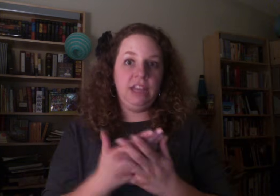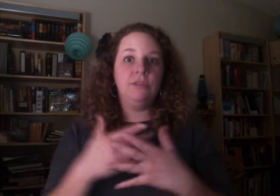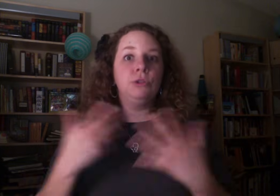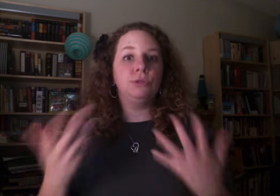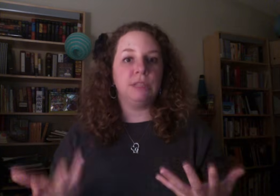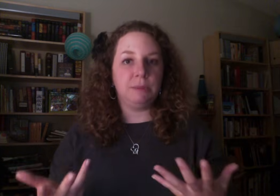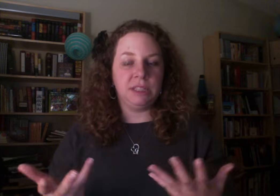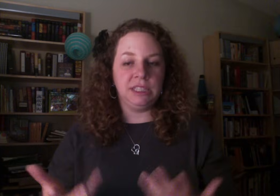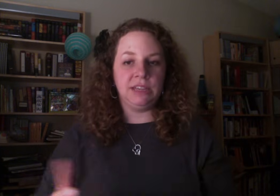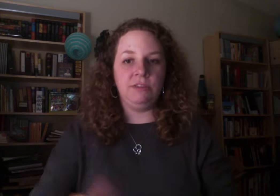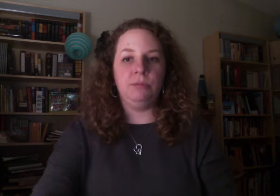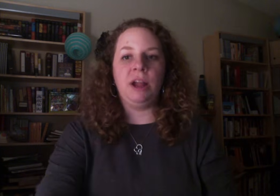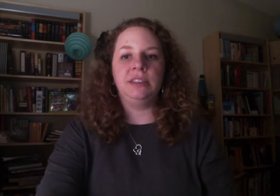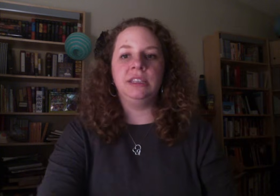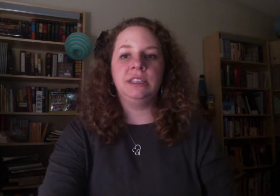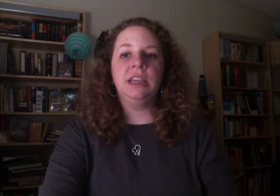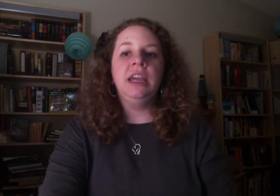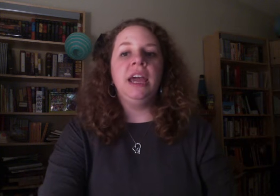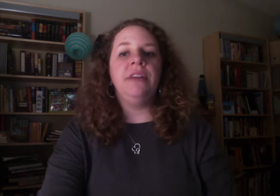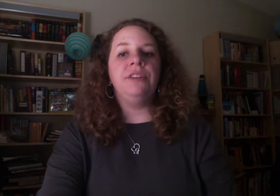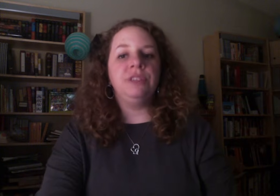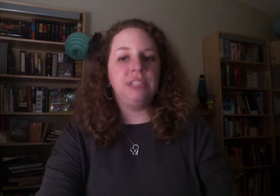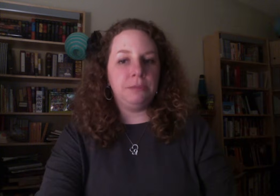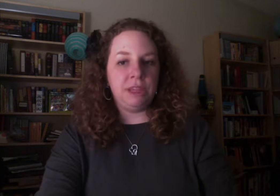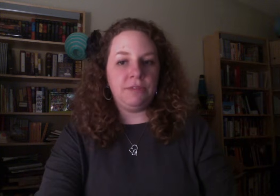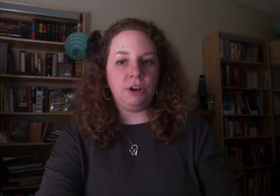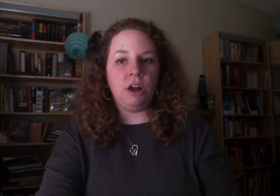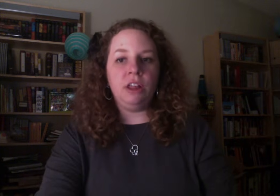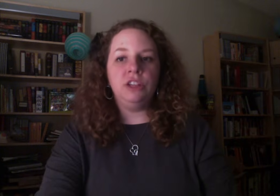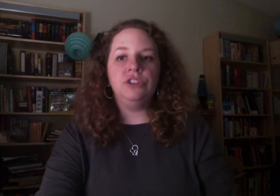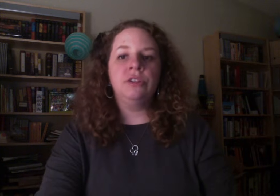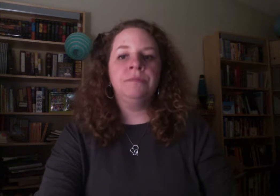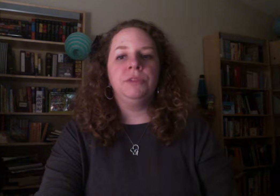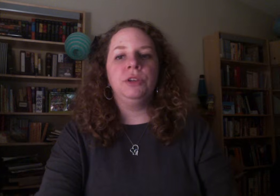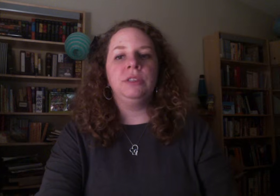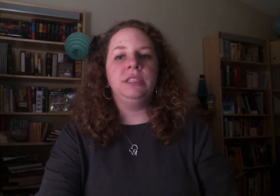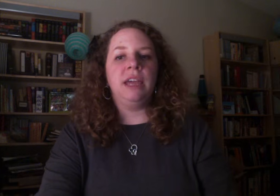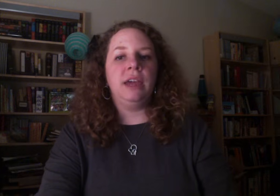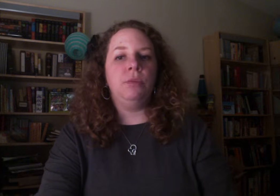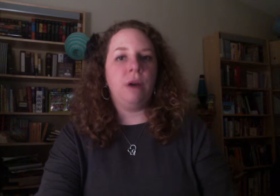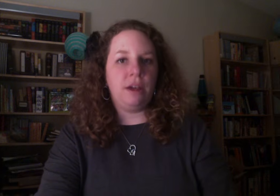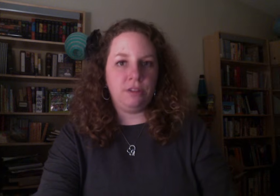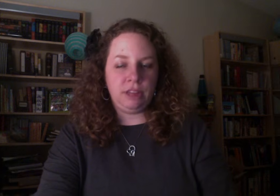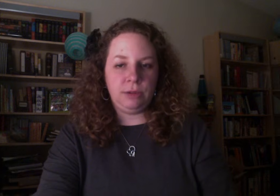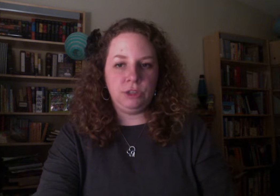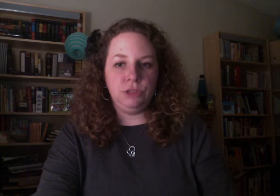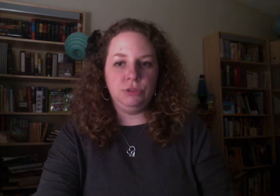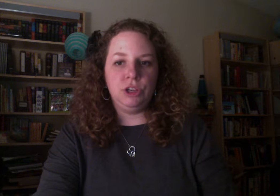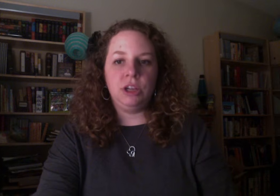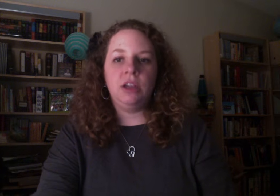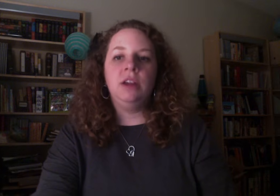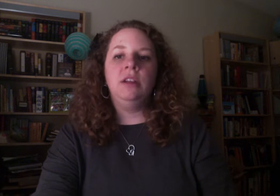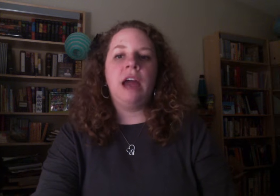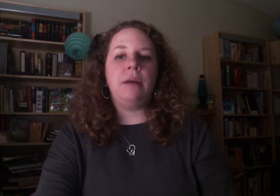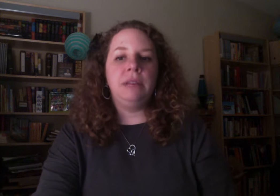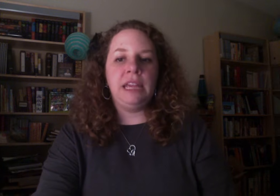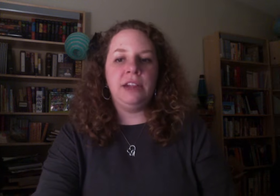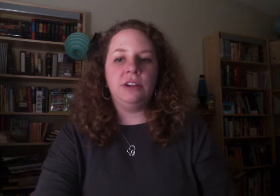Any of those responses that we've practiced. And then the same thing for college, you can say what other language you took, how many